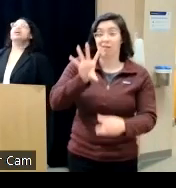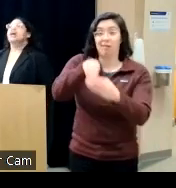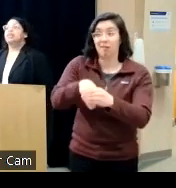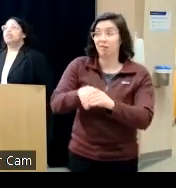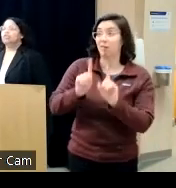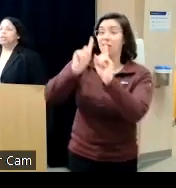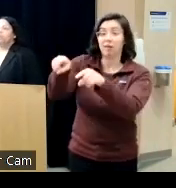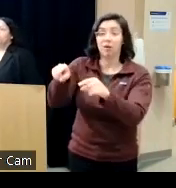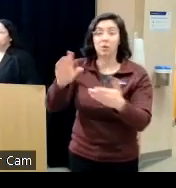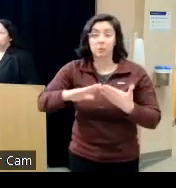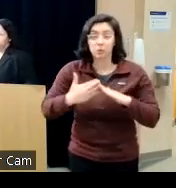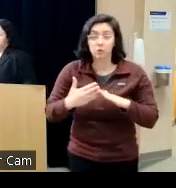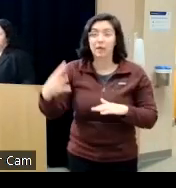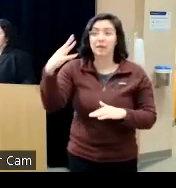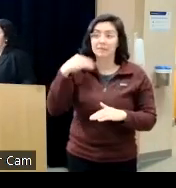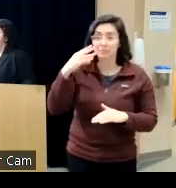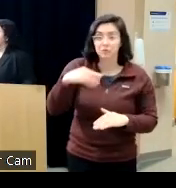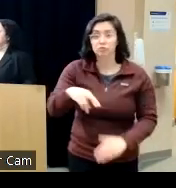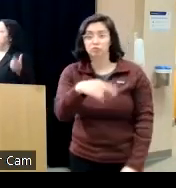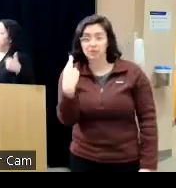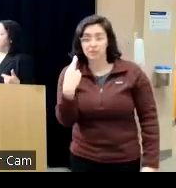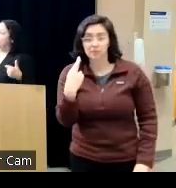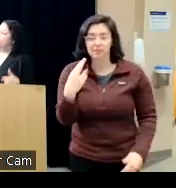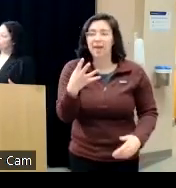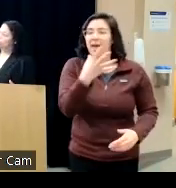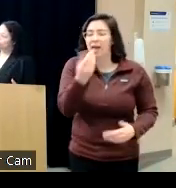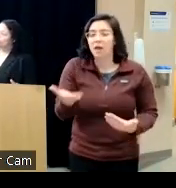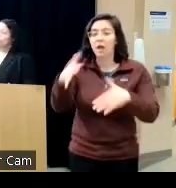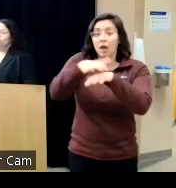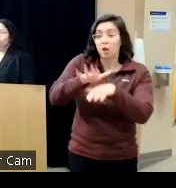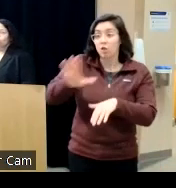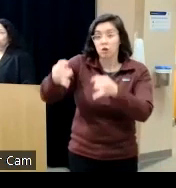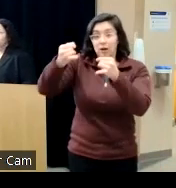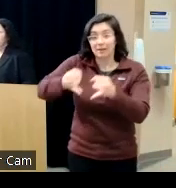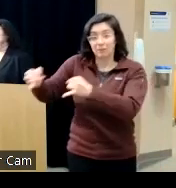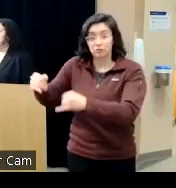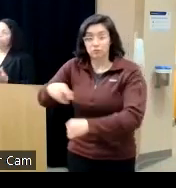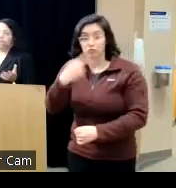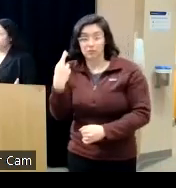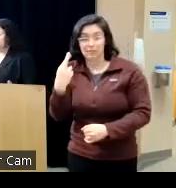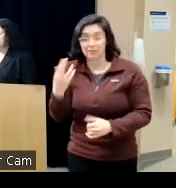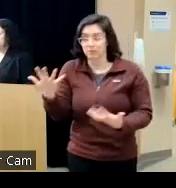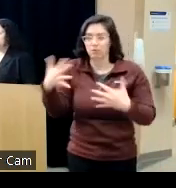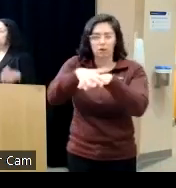and they're experiencing risk and then they have their individual risk factors whatever they may